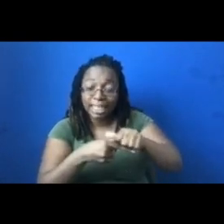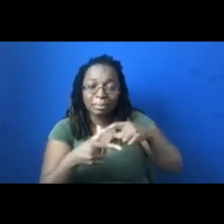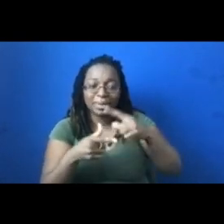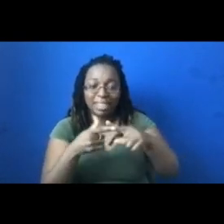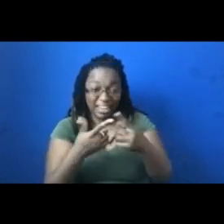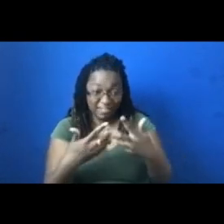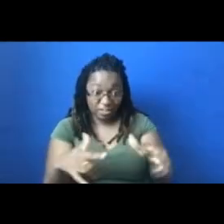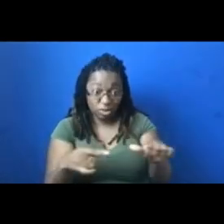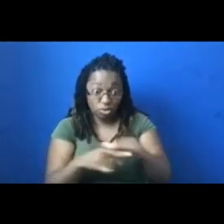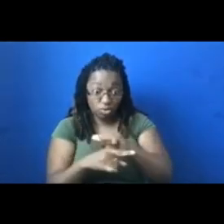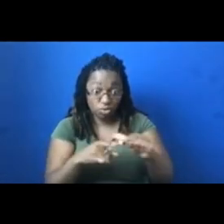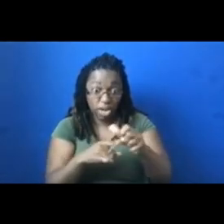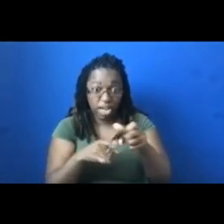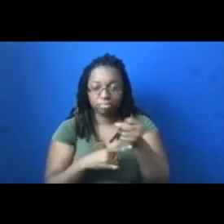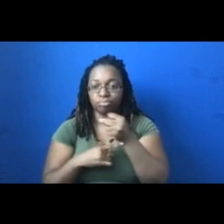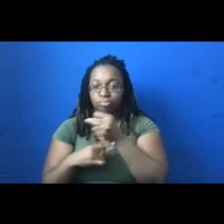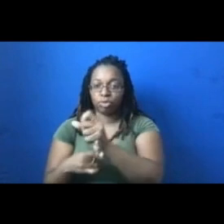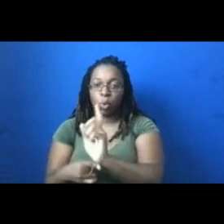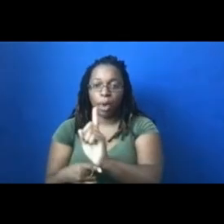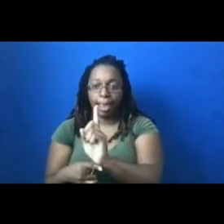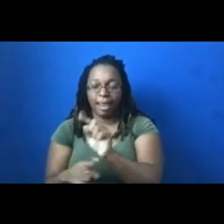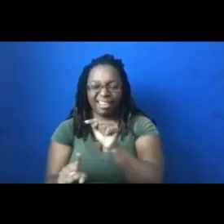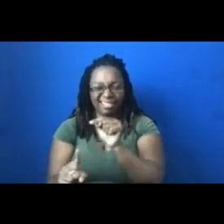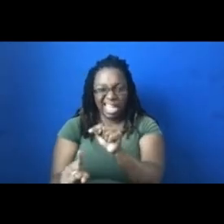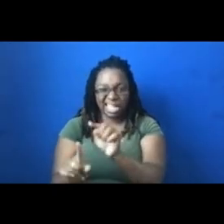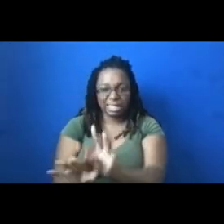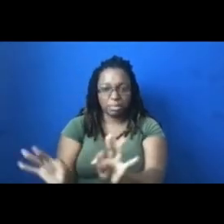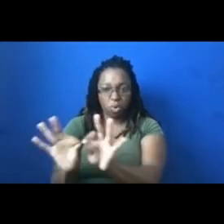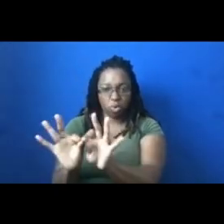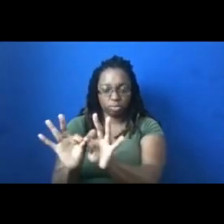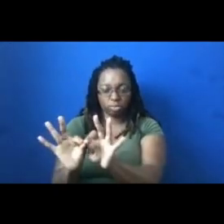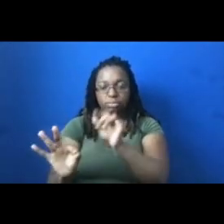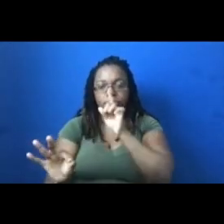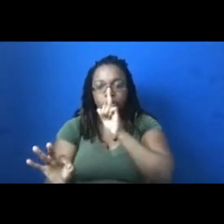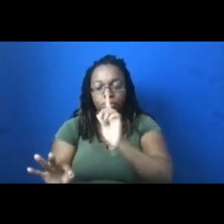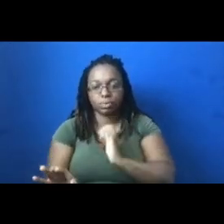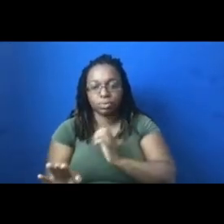essential element for a successful proposal. And with